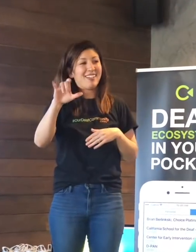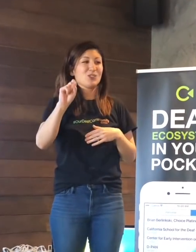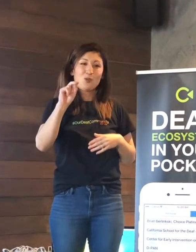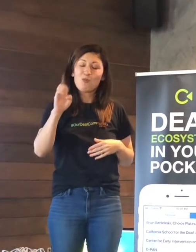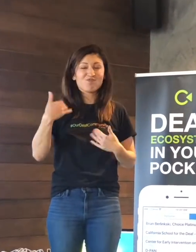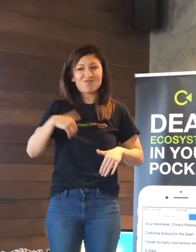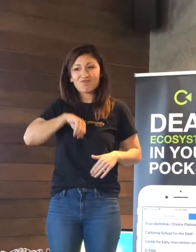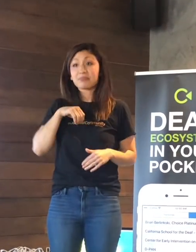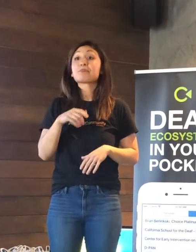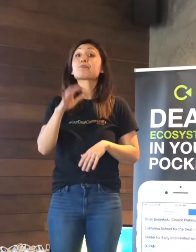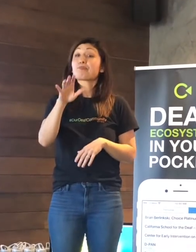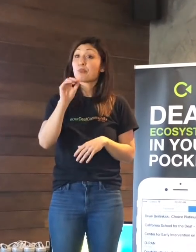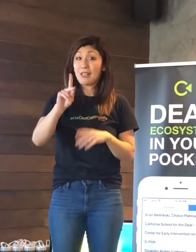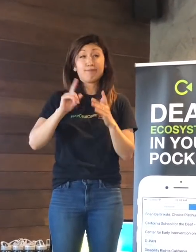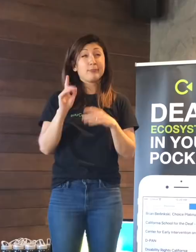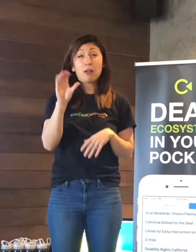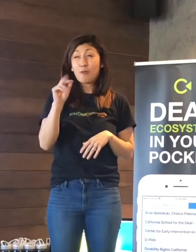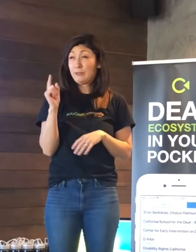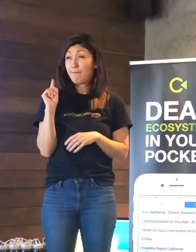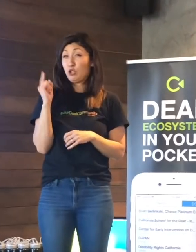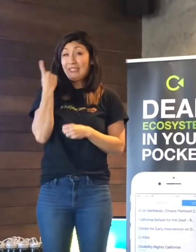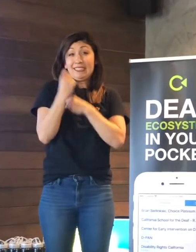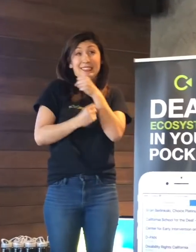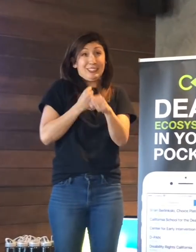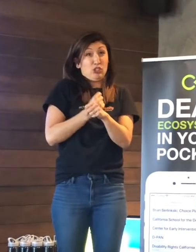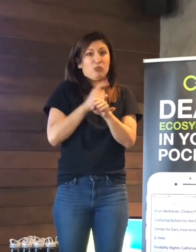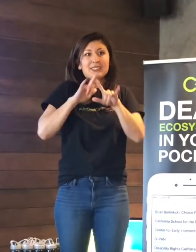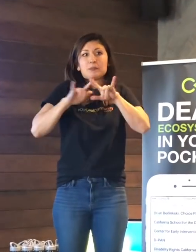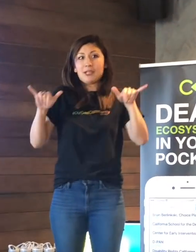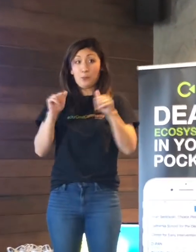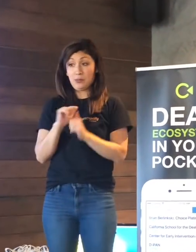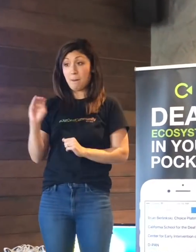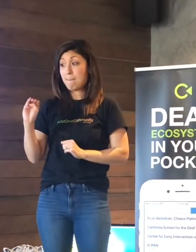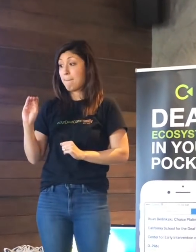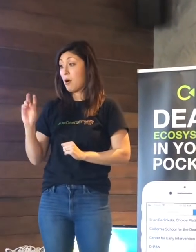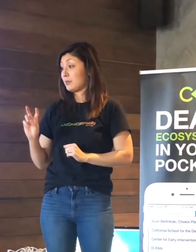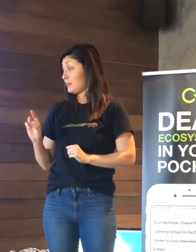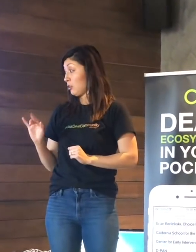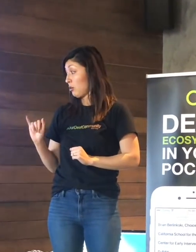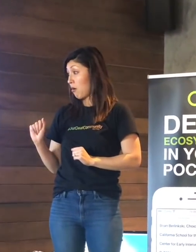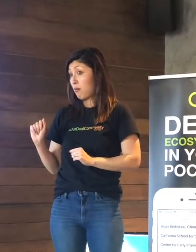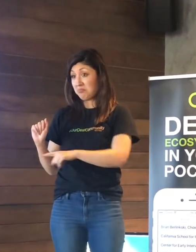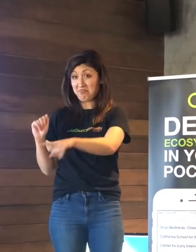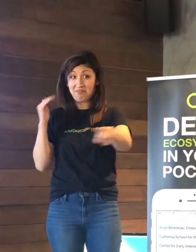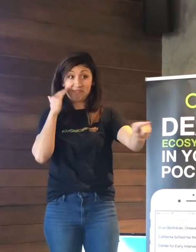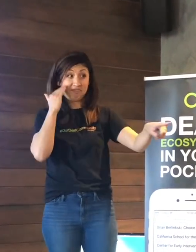It's a tremendous milestone and it's something to be proud of. Convo's first year was around the same time as when Mozzeria started.